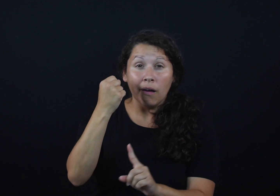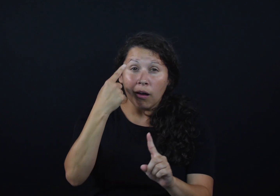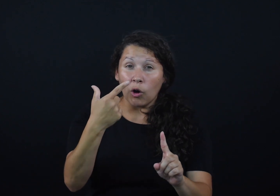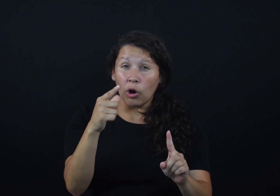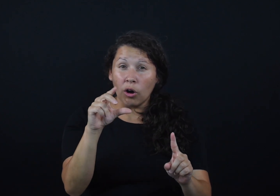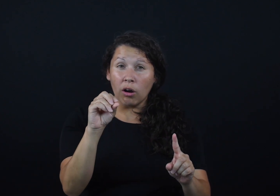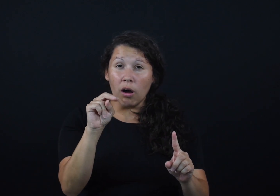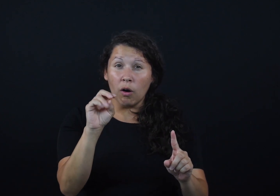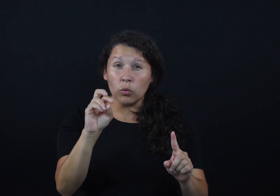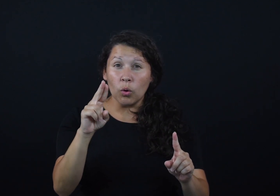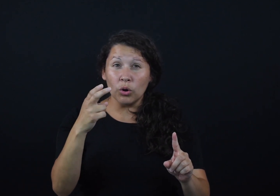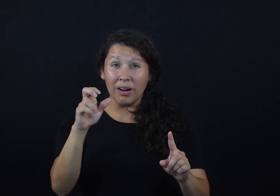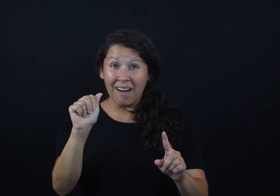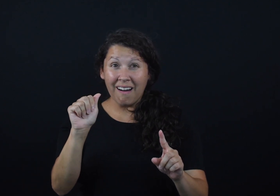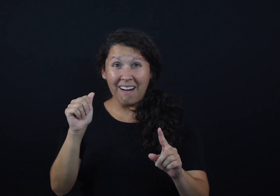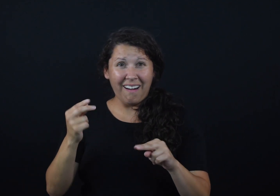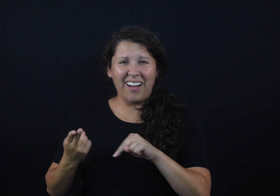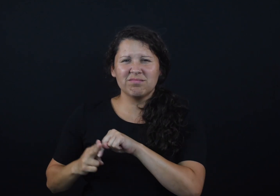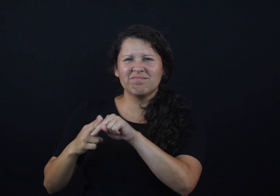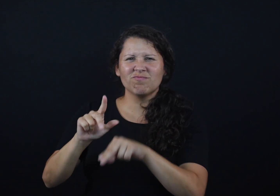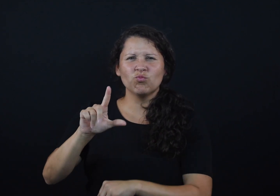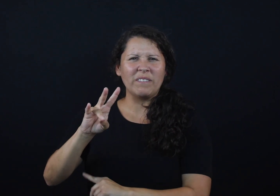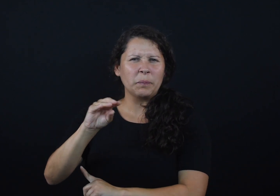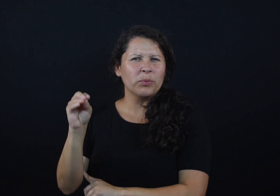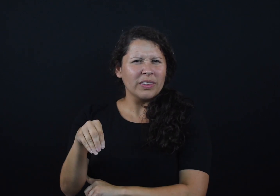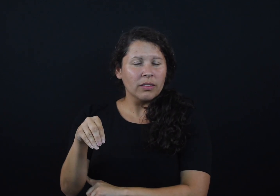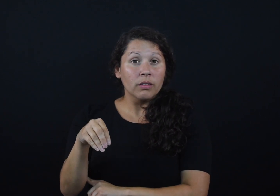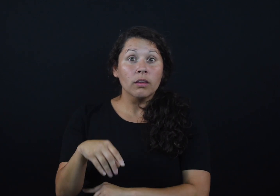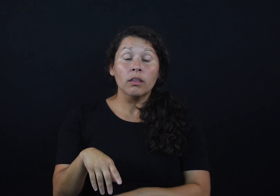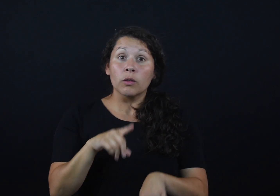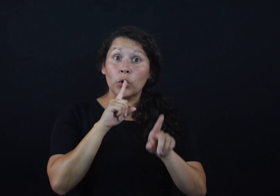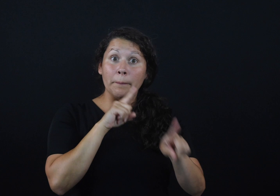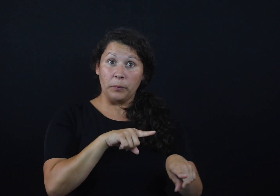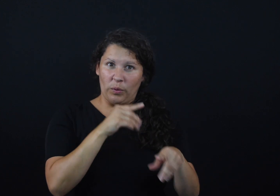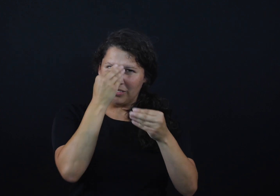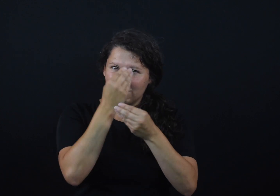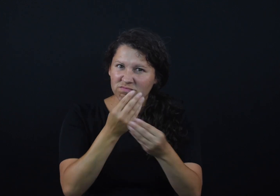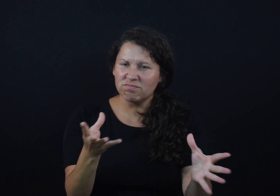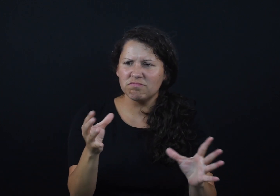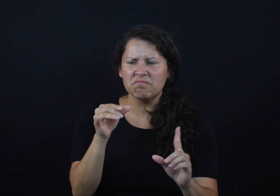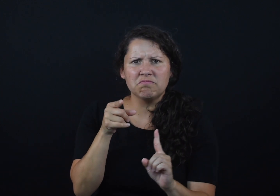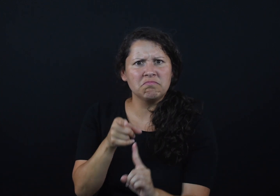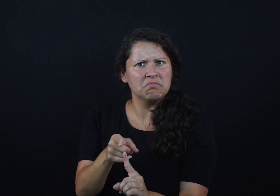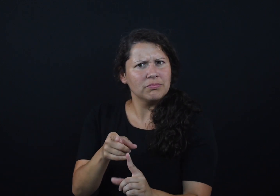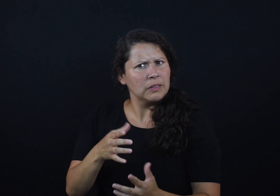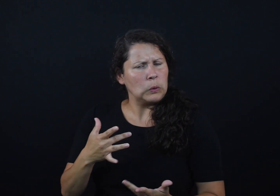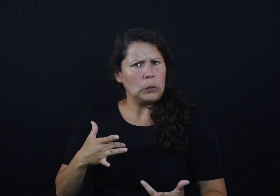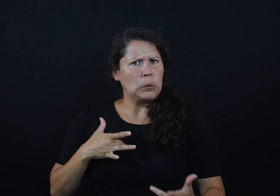increasing 27%. The report also notes a special concern with the increase in cases